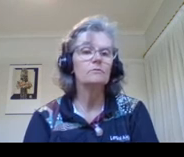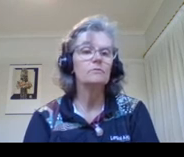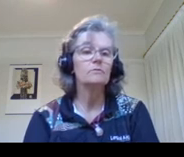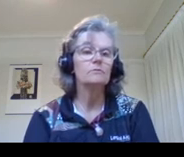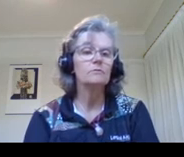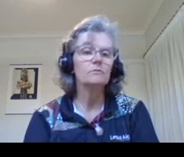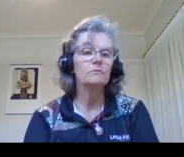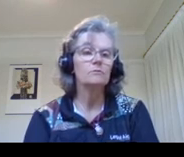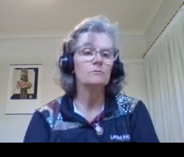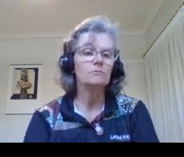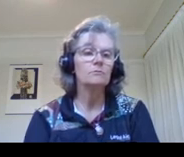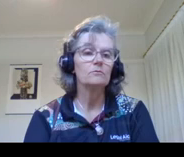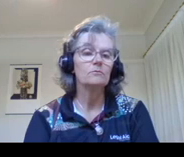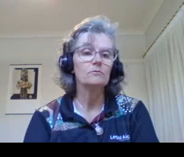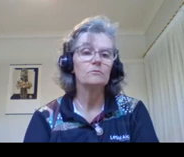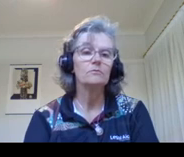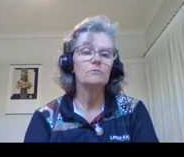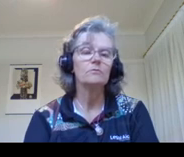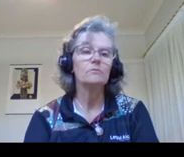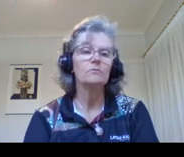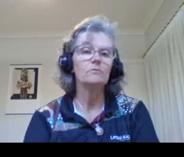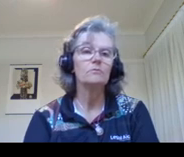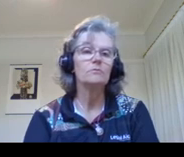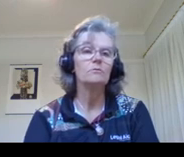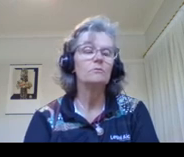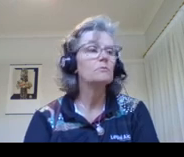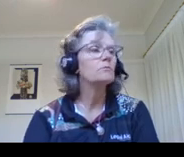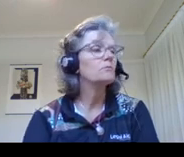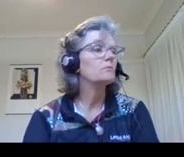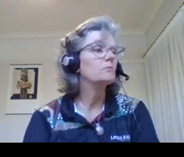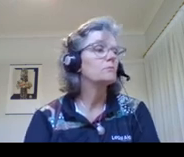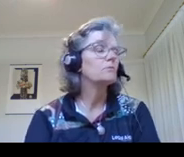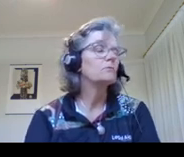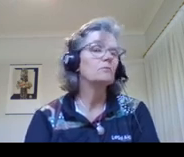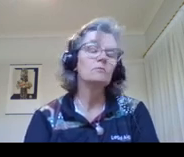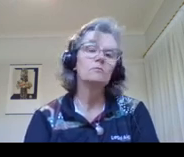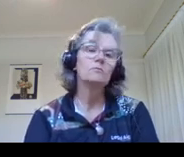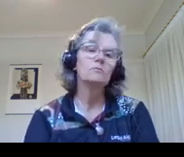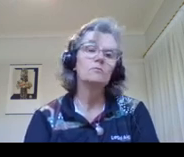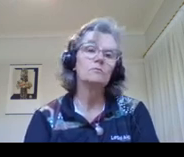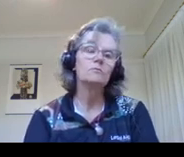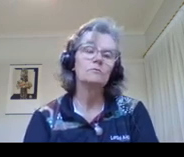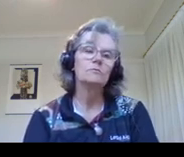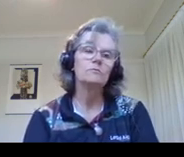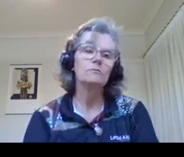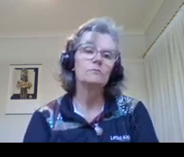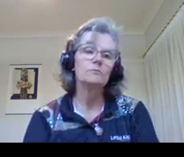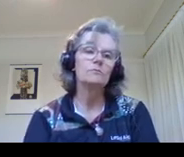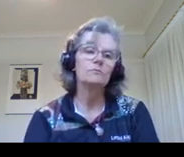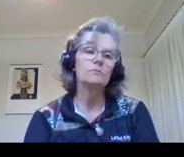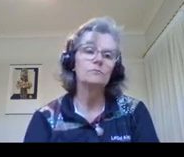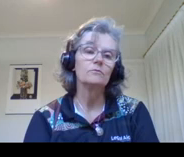thousands of people in both Australia and New Zealand both individuals and organizations reduce